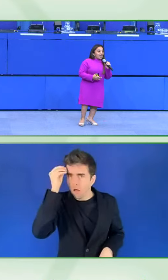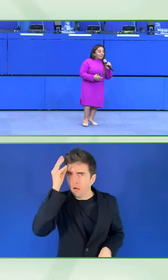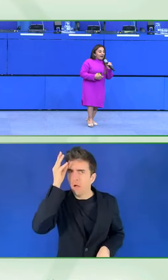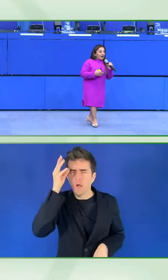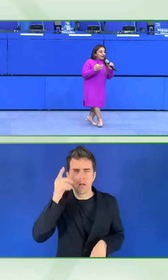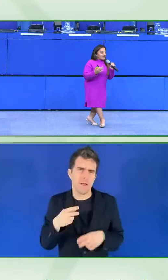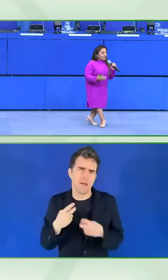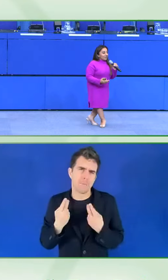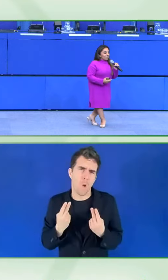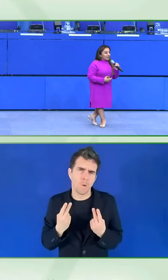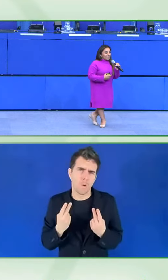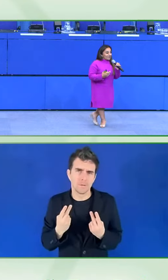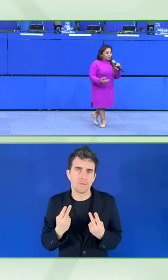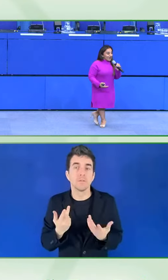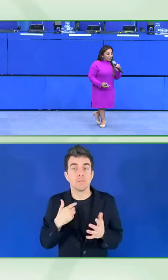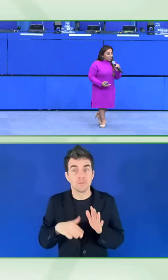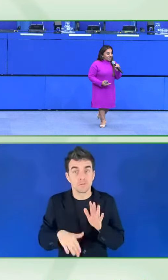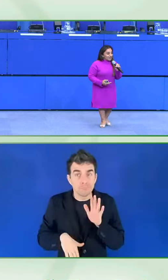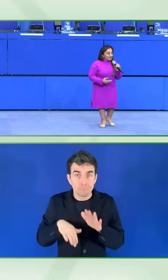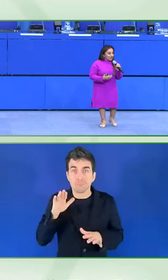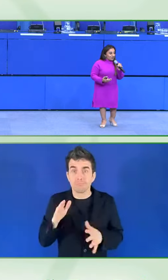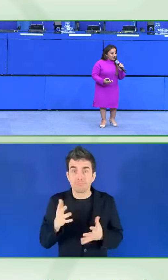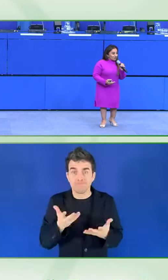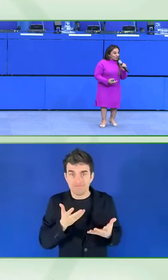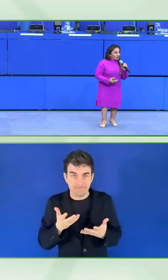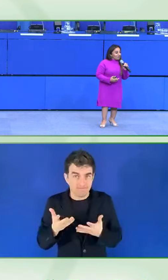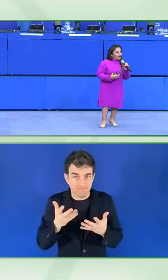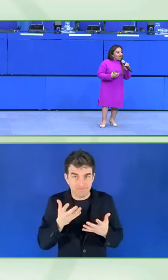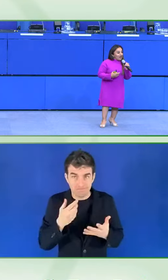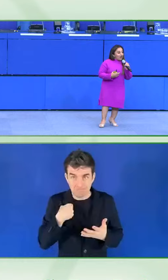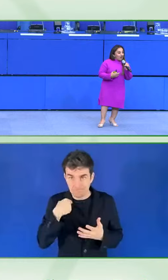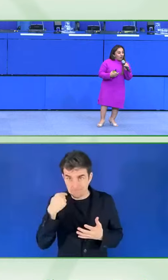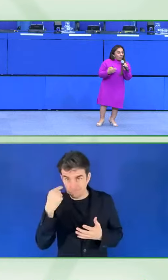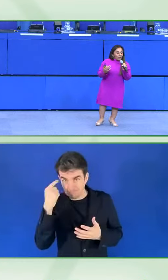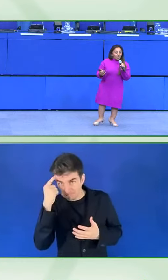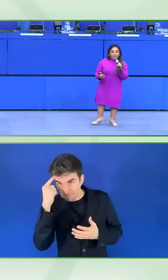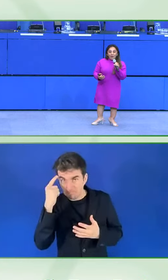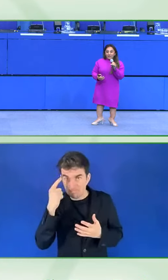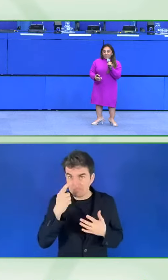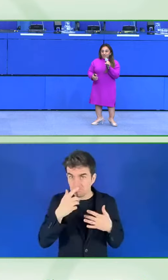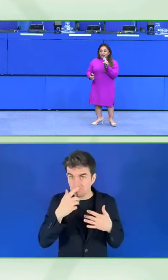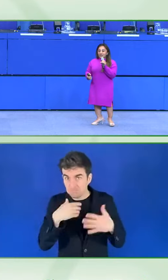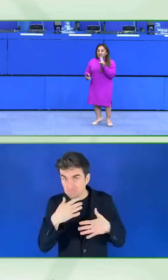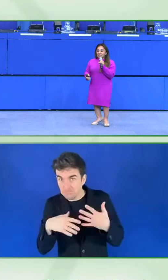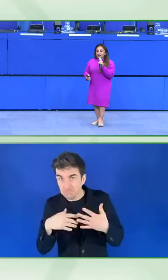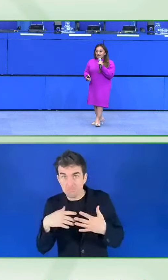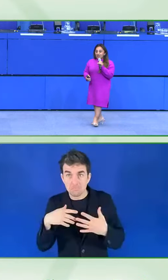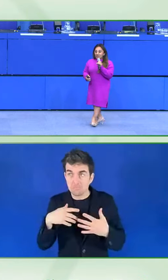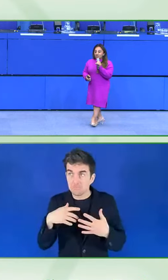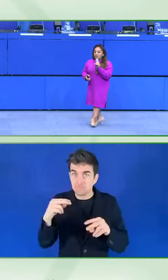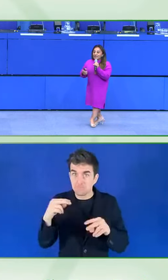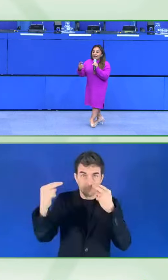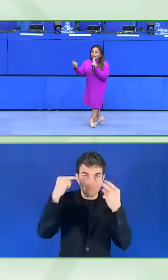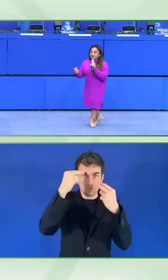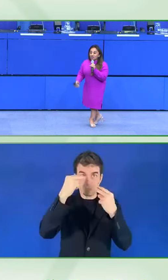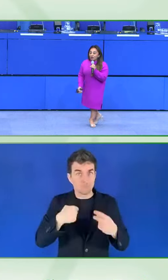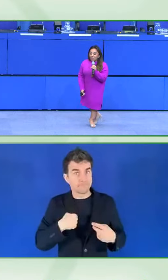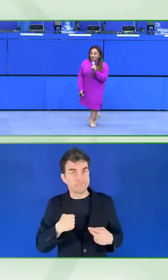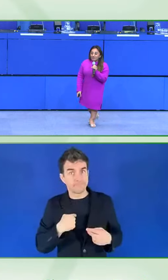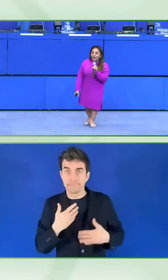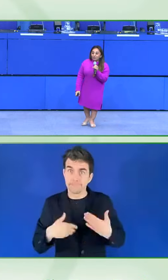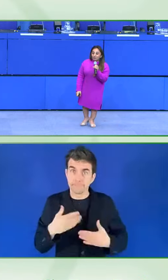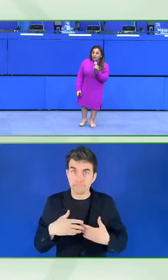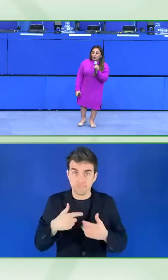I am also enjoying my broadcasting era as well, it is a huge honour to share my ideas